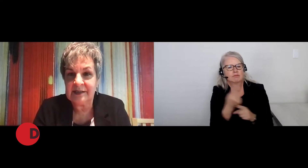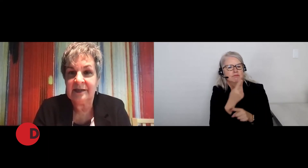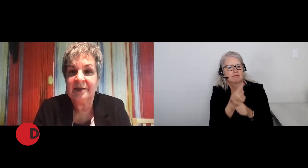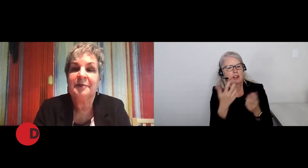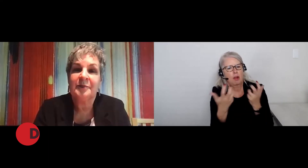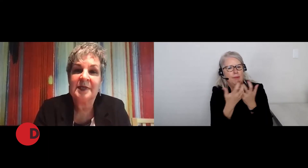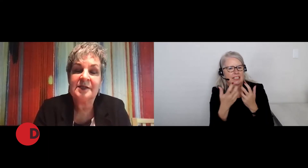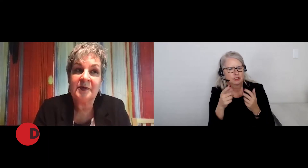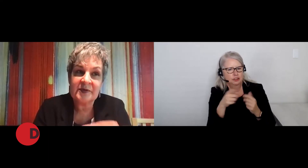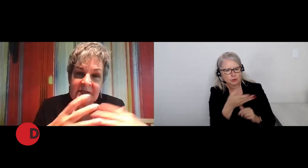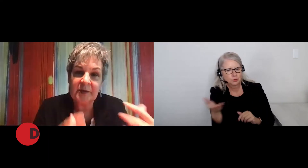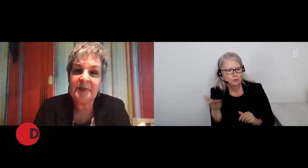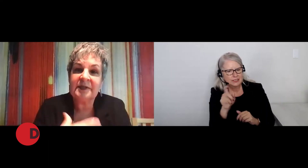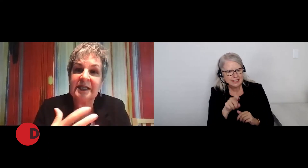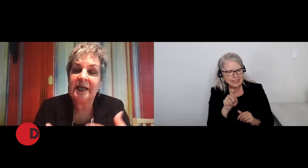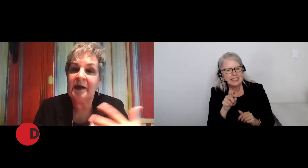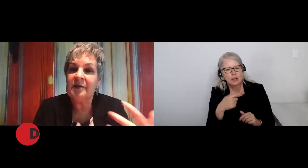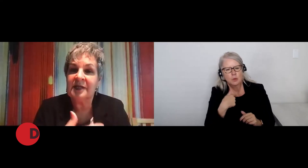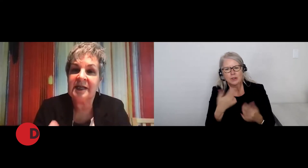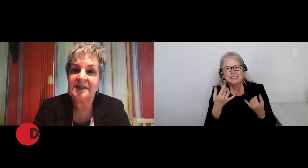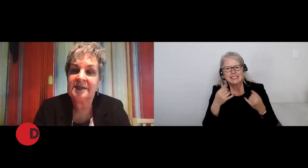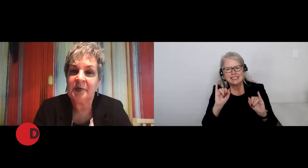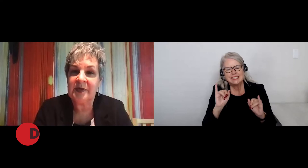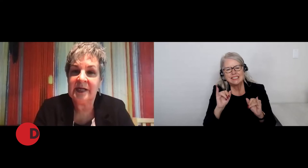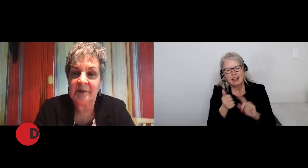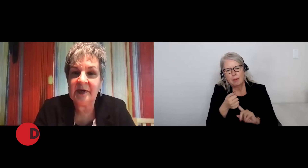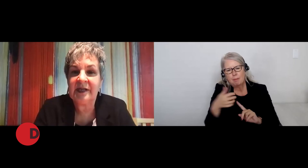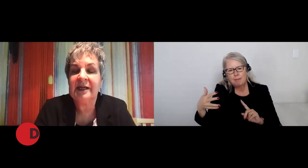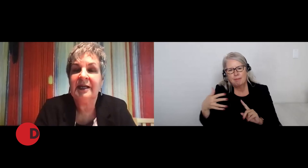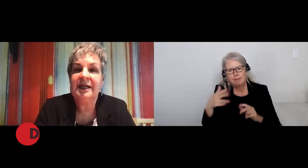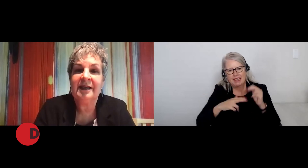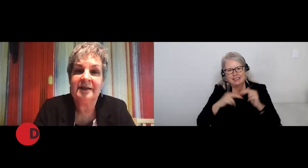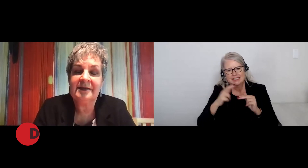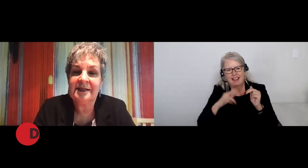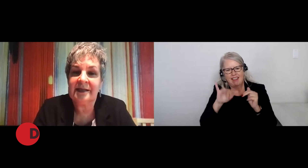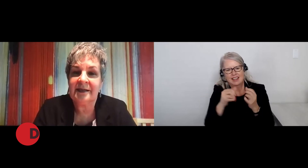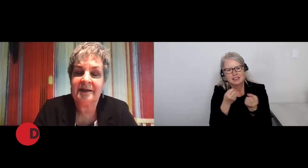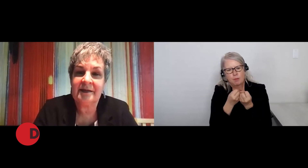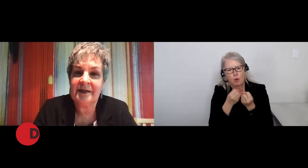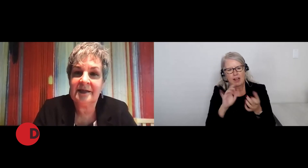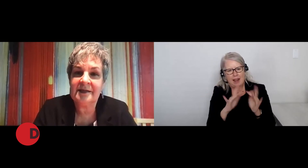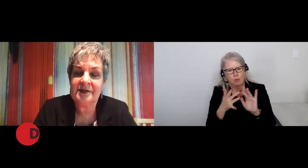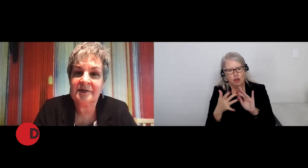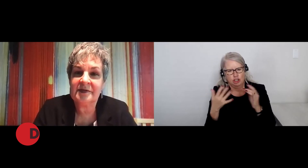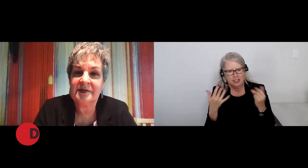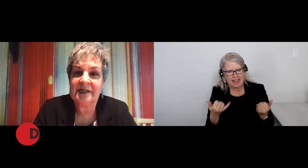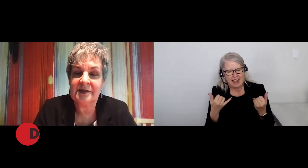appropriate accommodations to meet these consumer needs.